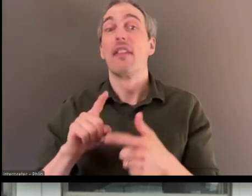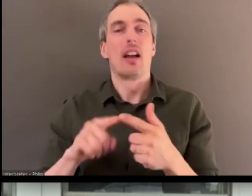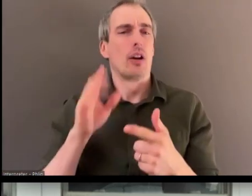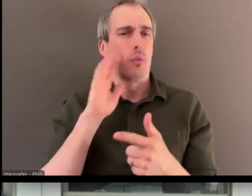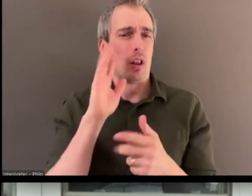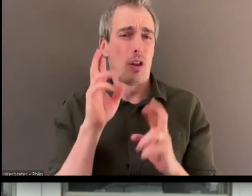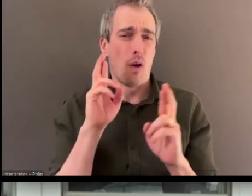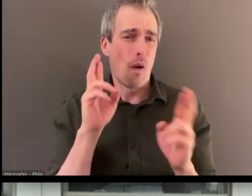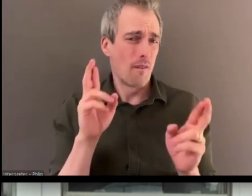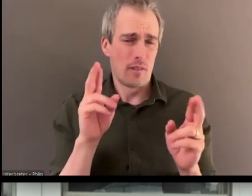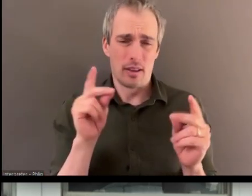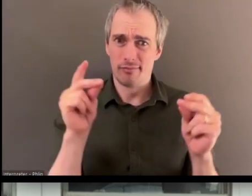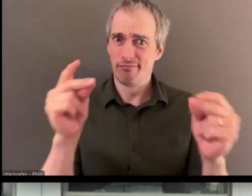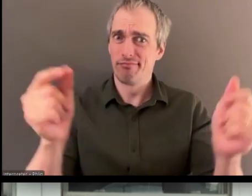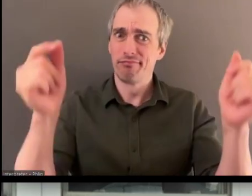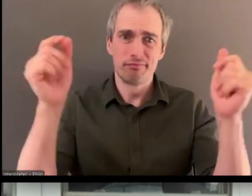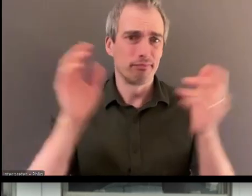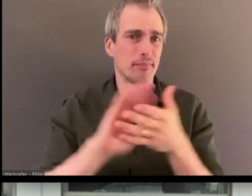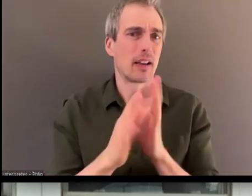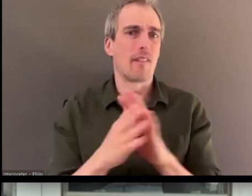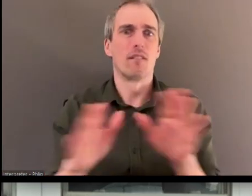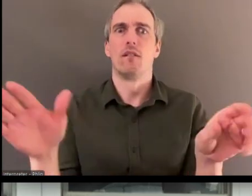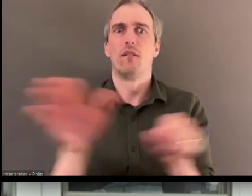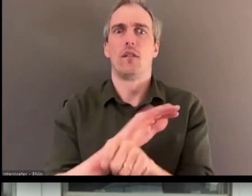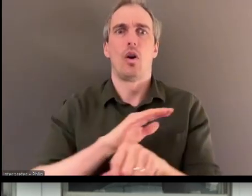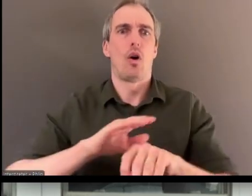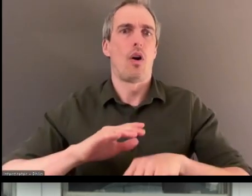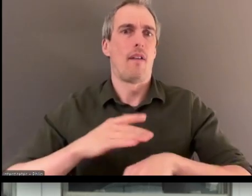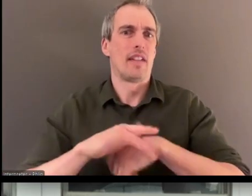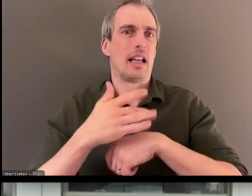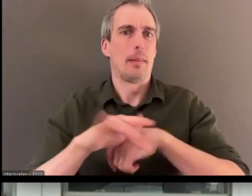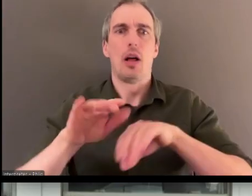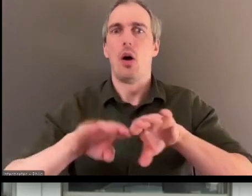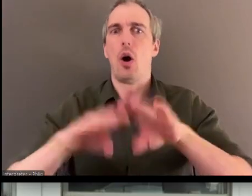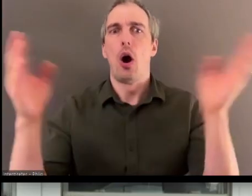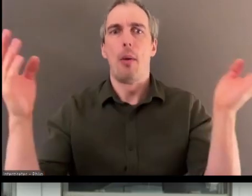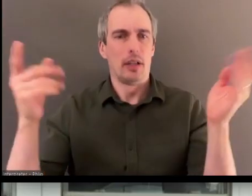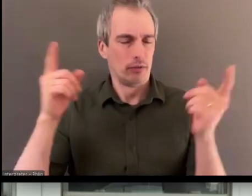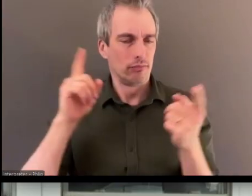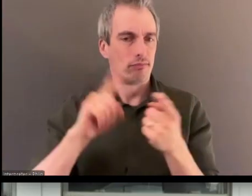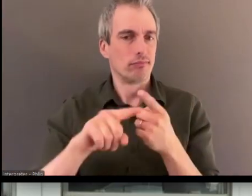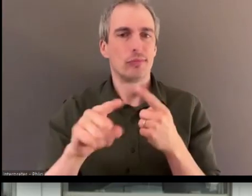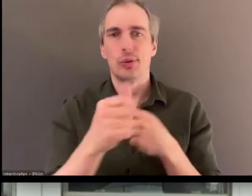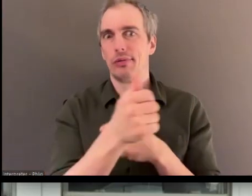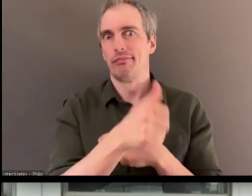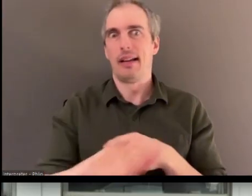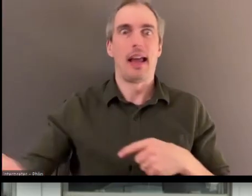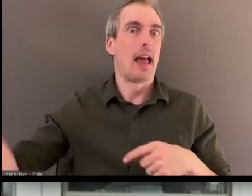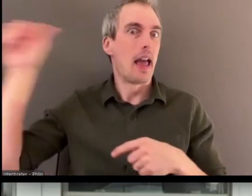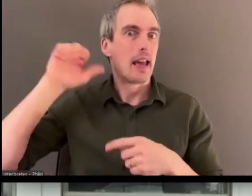But within that partnership anybody who wants to start playing around with it can go to equalify